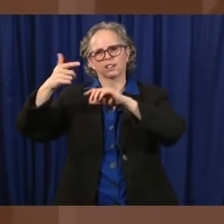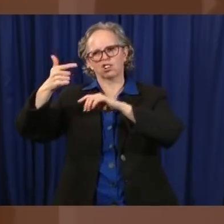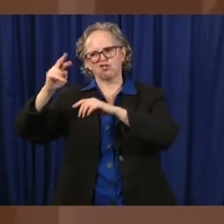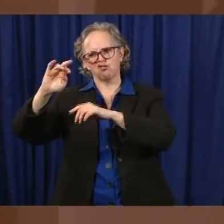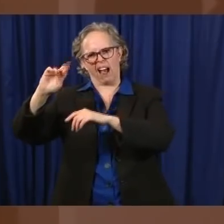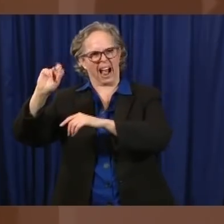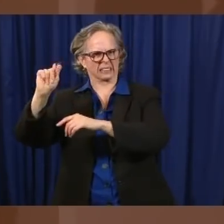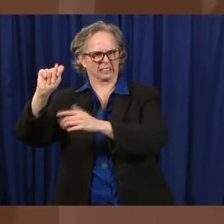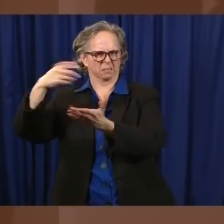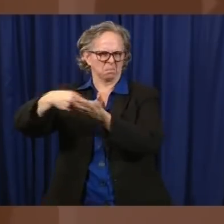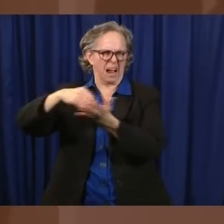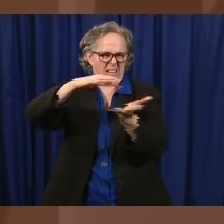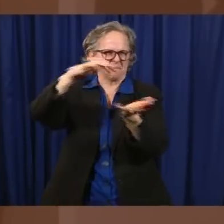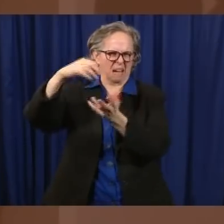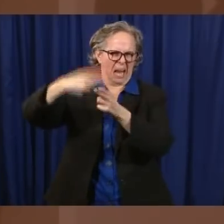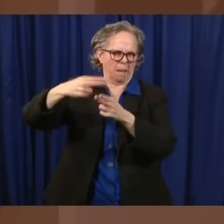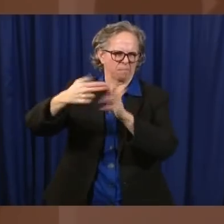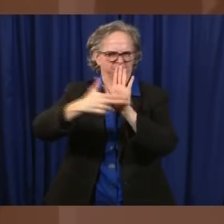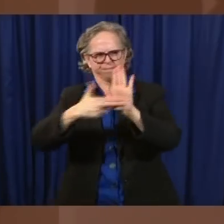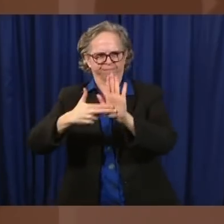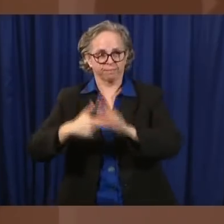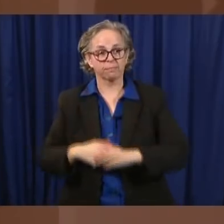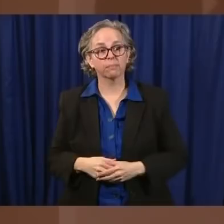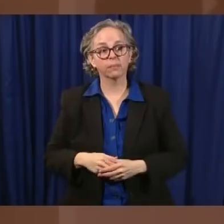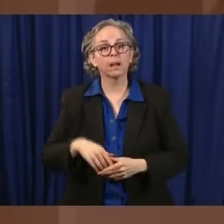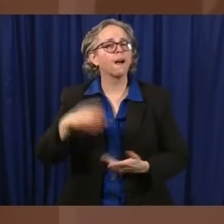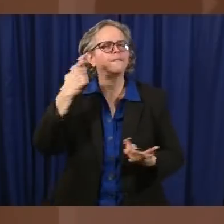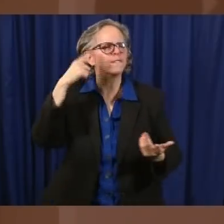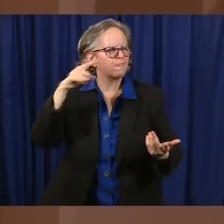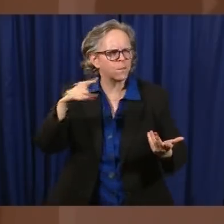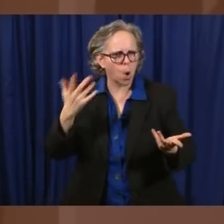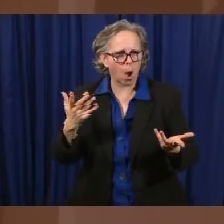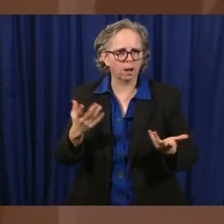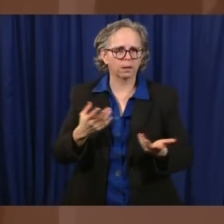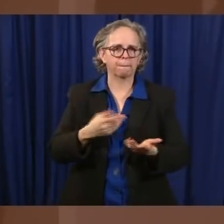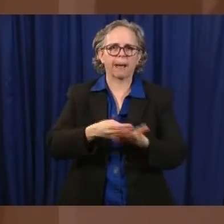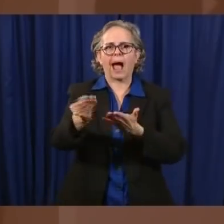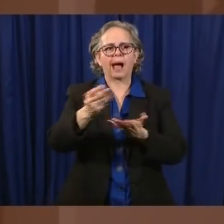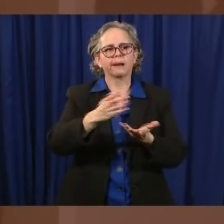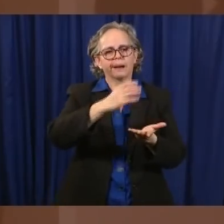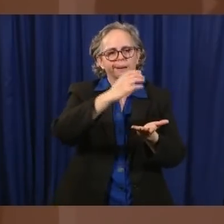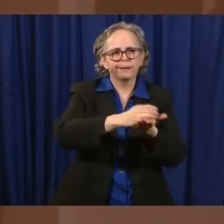FAMILIES BLOCK GRANTS TO SUPPORT OHIO'S 12 FEEDING AMERICA FOOD BANKS AND STATEWIDE HUNGER